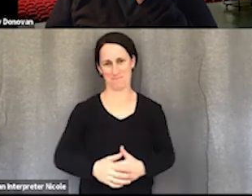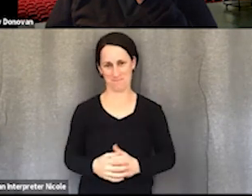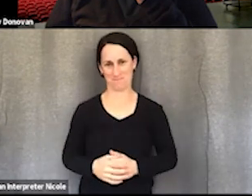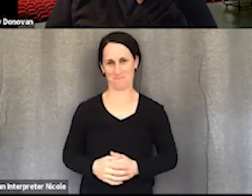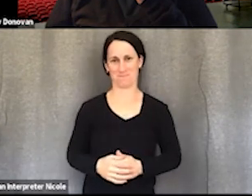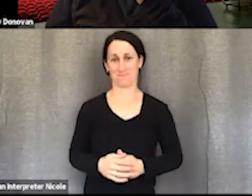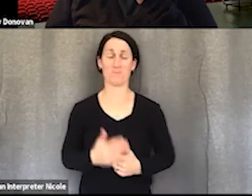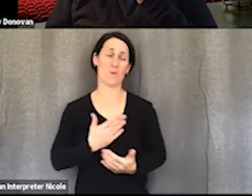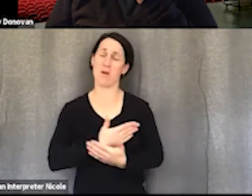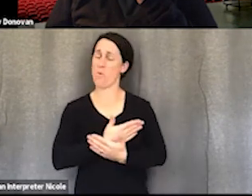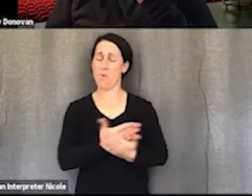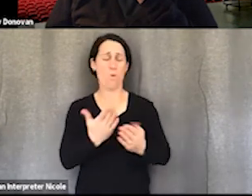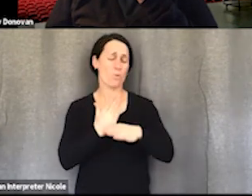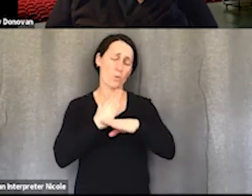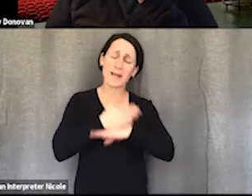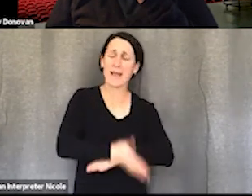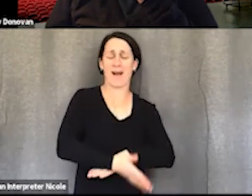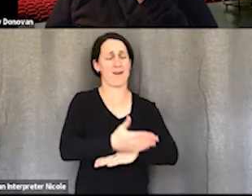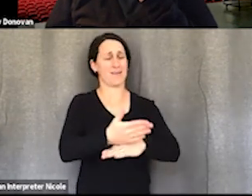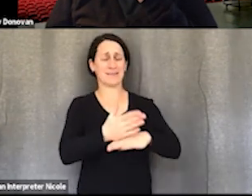Everyone is doing an amazing, amazing job and it must be so hard to